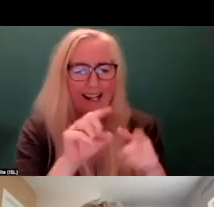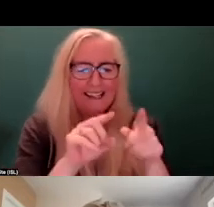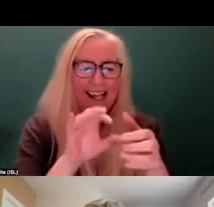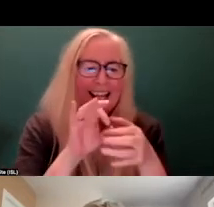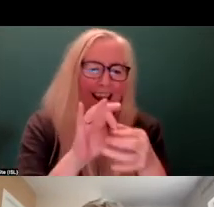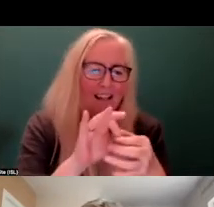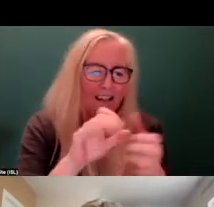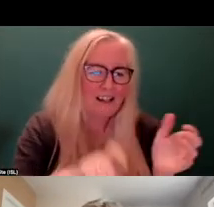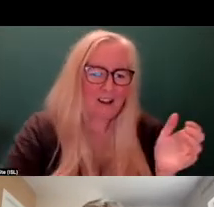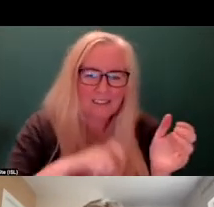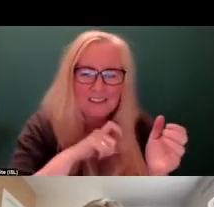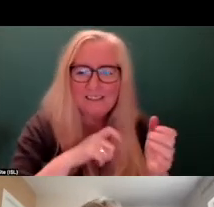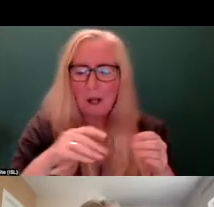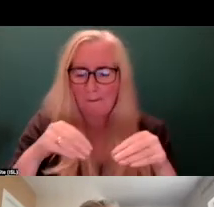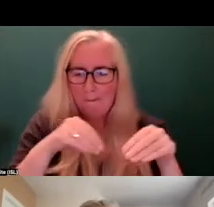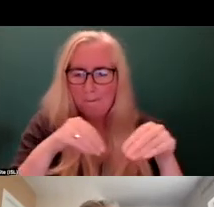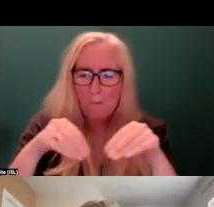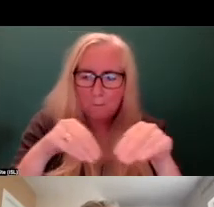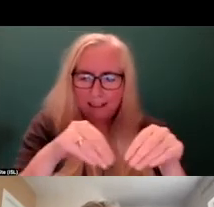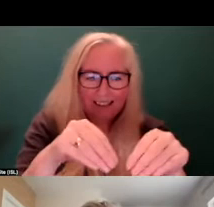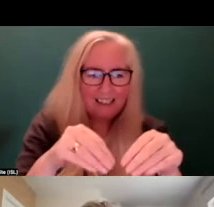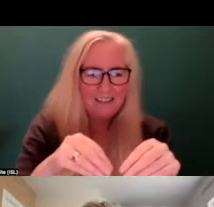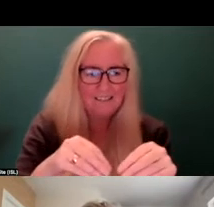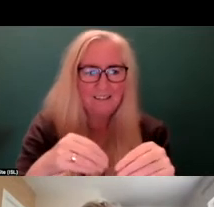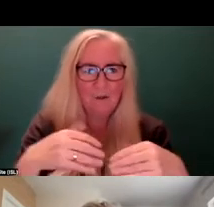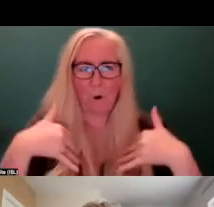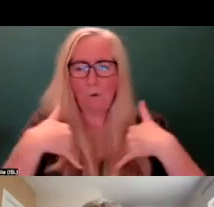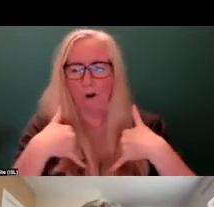And issues around confidence are concerns with mobility and falling.